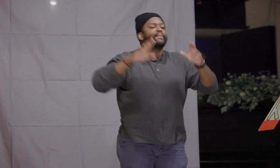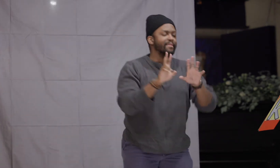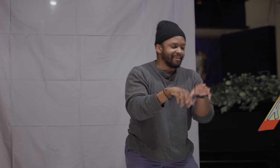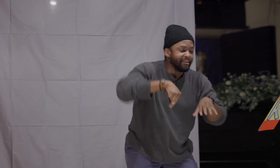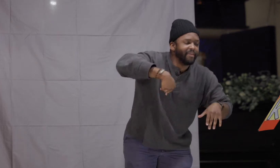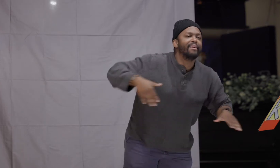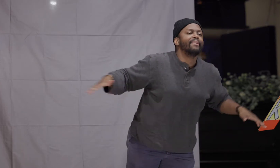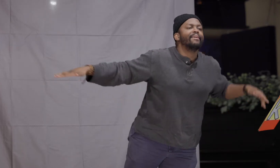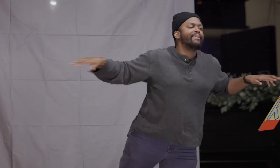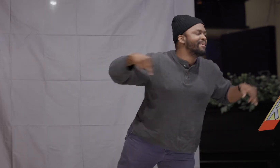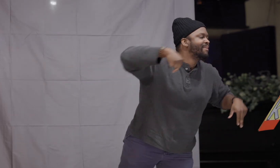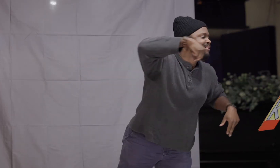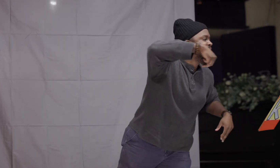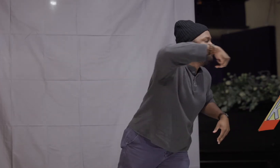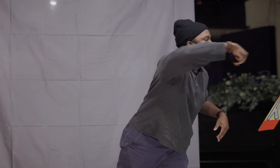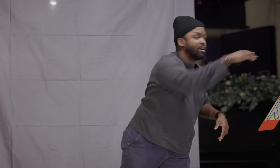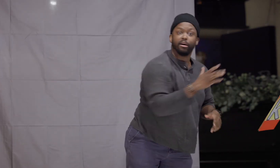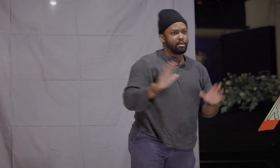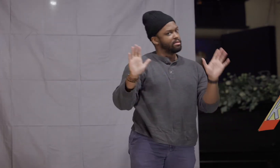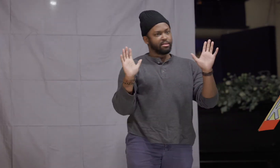The barbecue was like heaven.